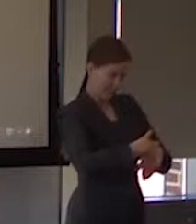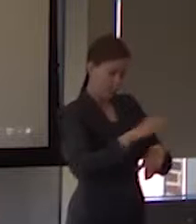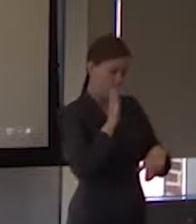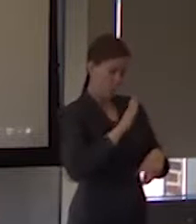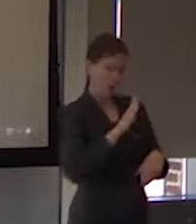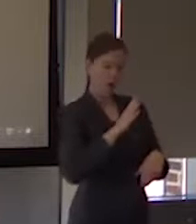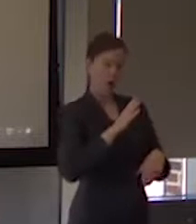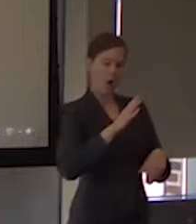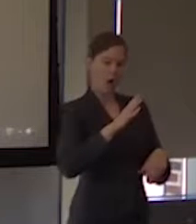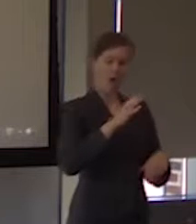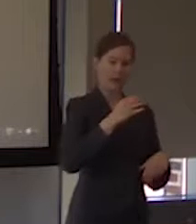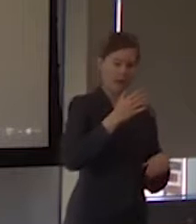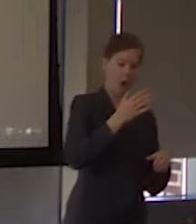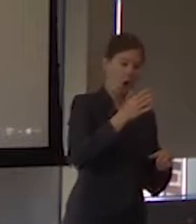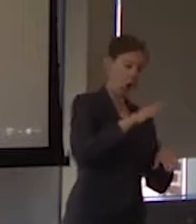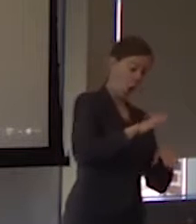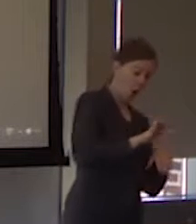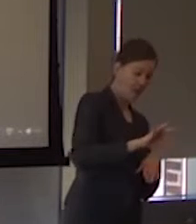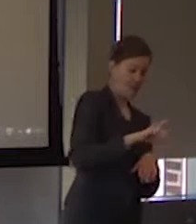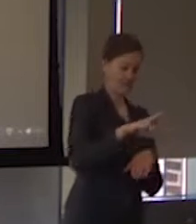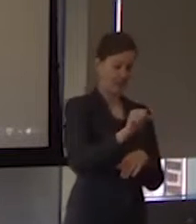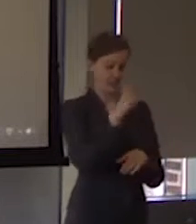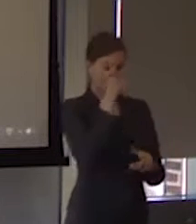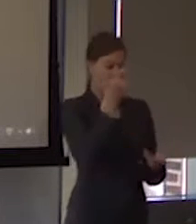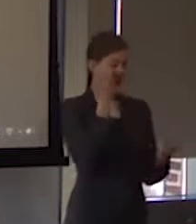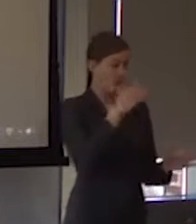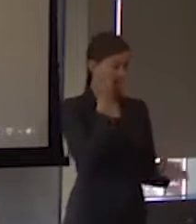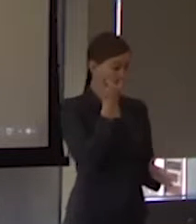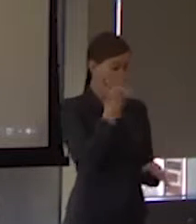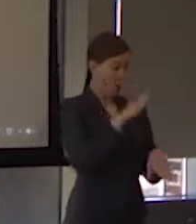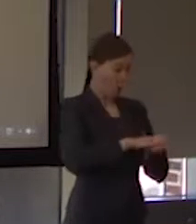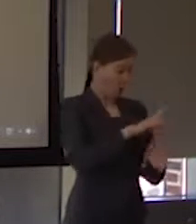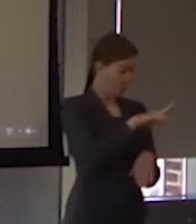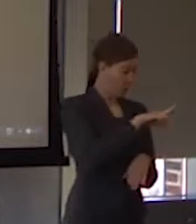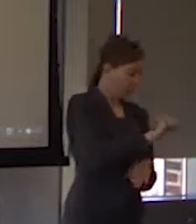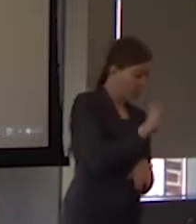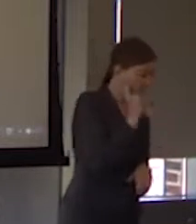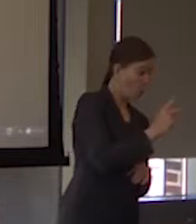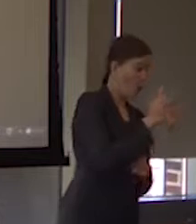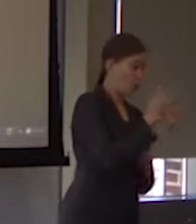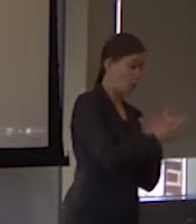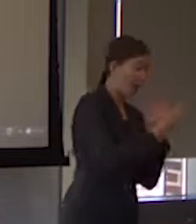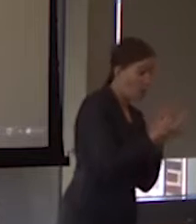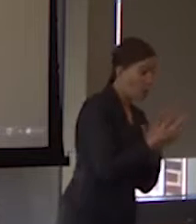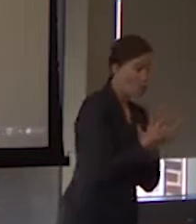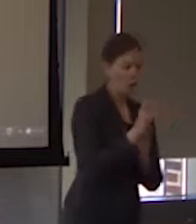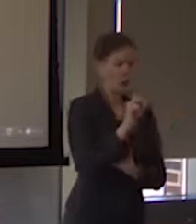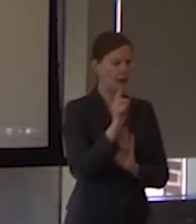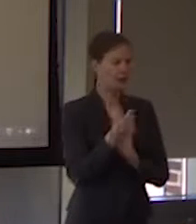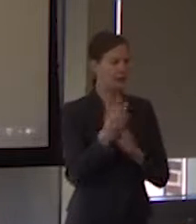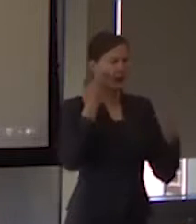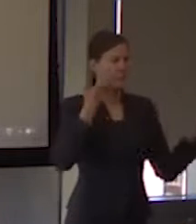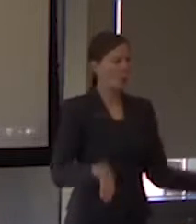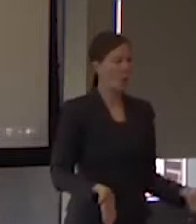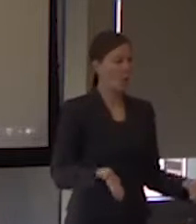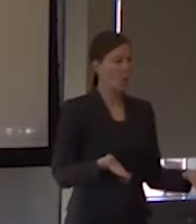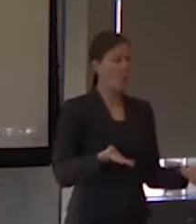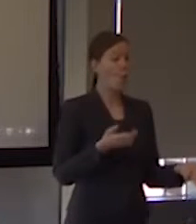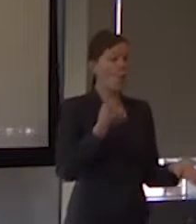Because when I get on a bus, I don't know if gonna be there for 30 minutes or 3 hours. Uh, I once waited on a bus for 6 hours.